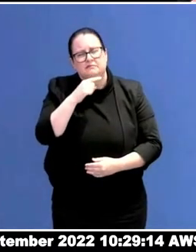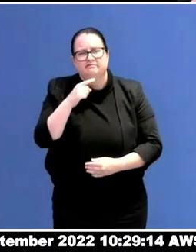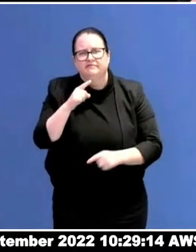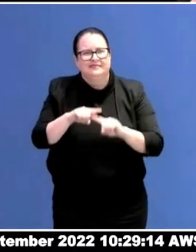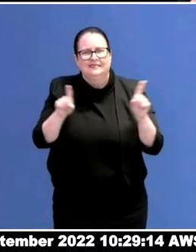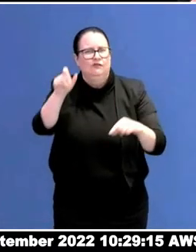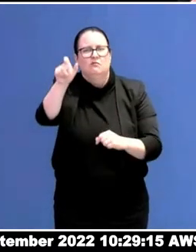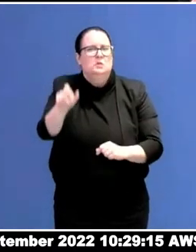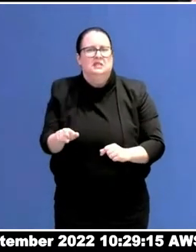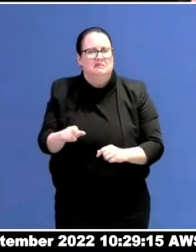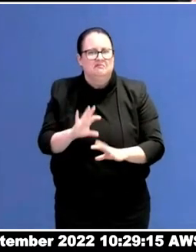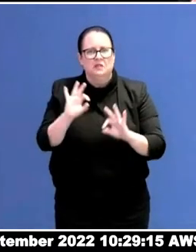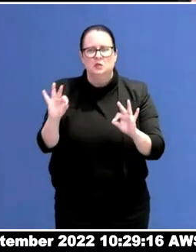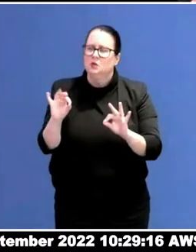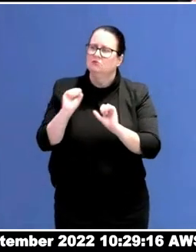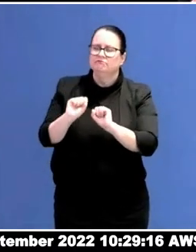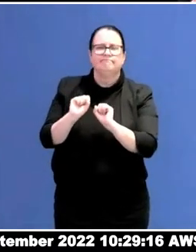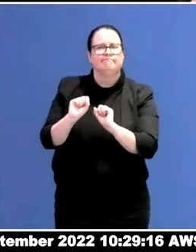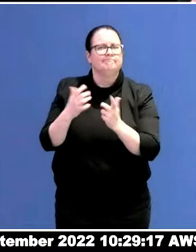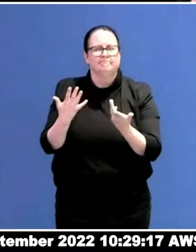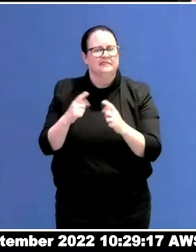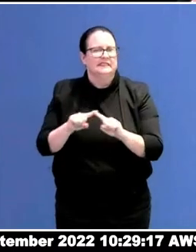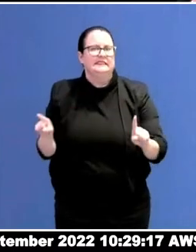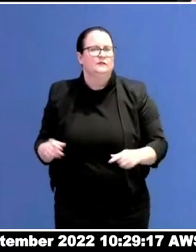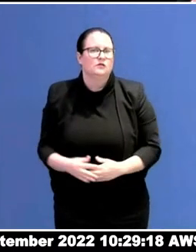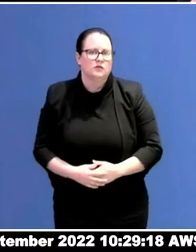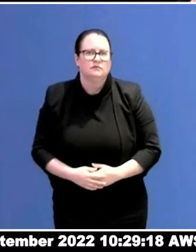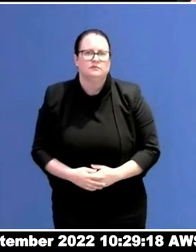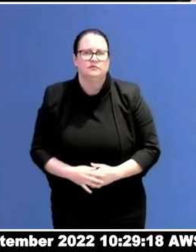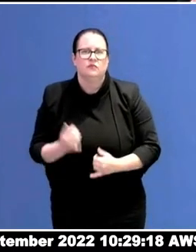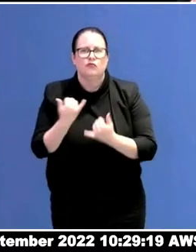at all. He really withdrew into himself.